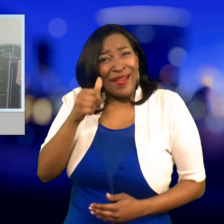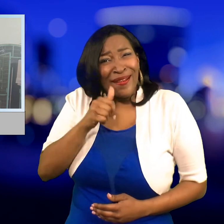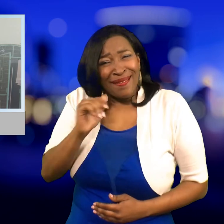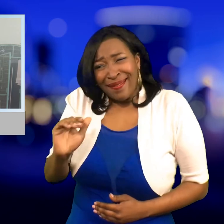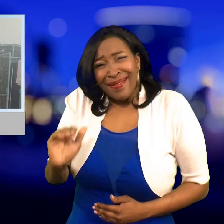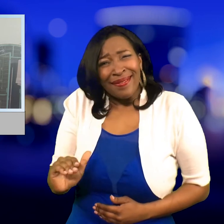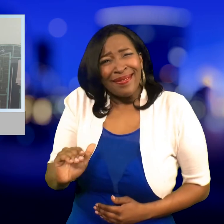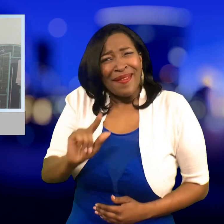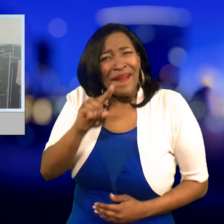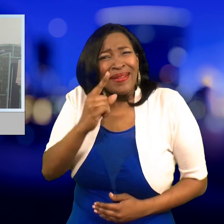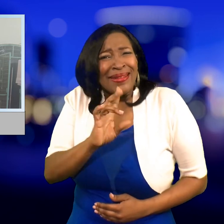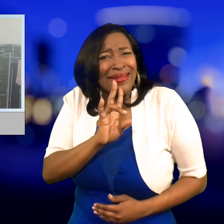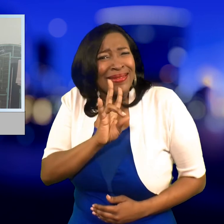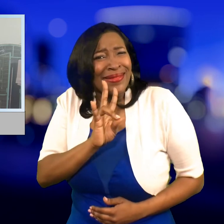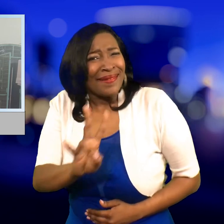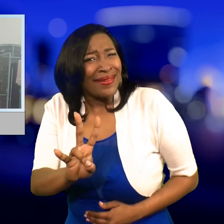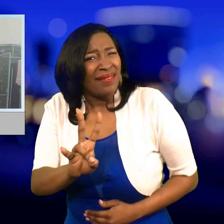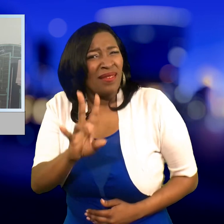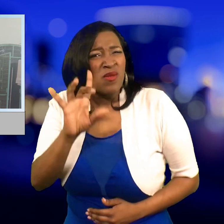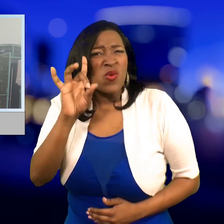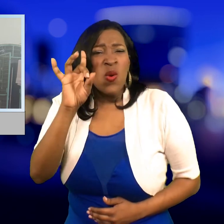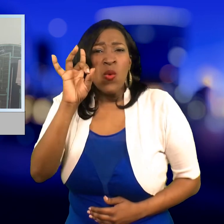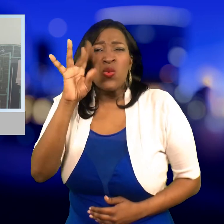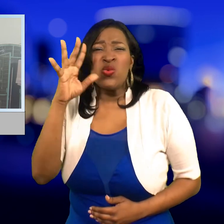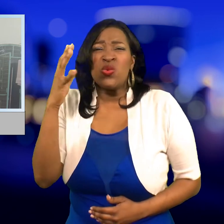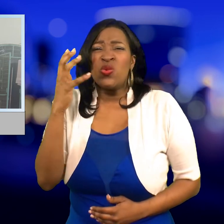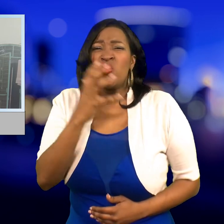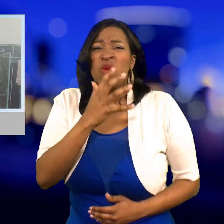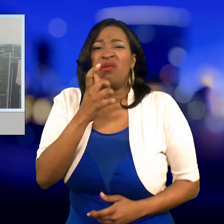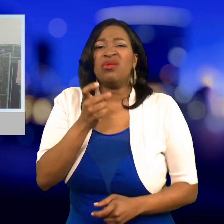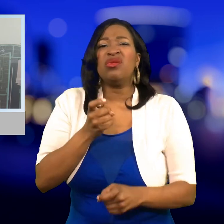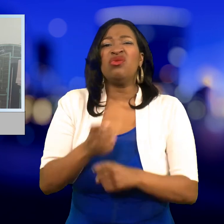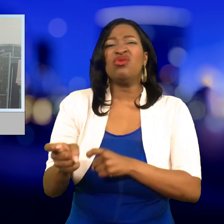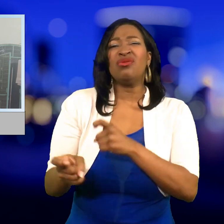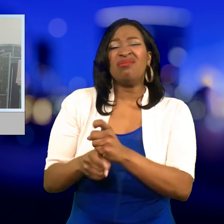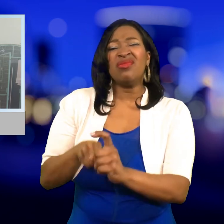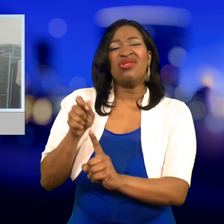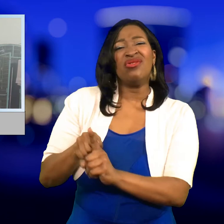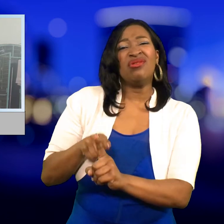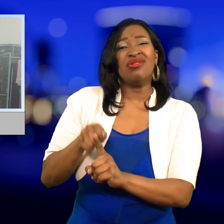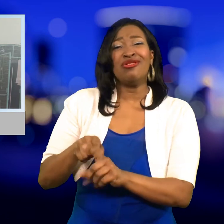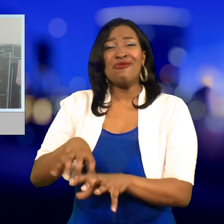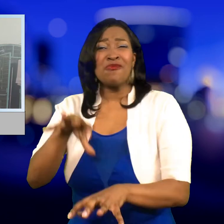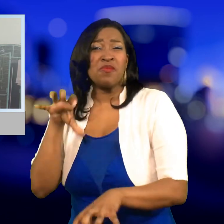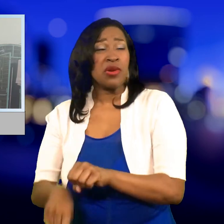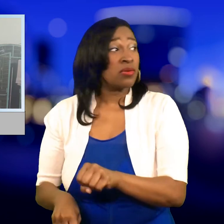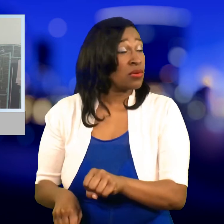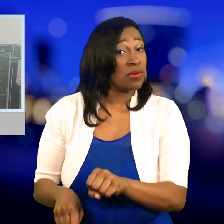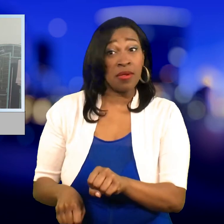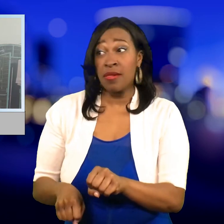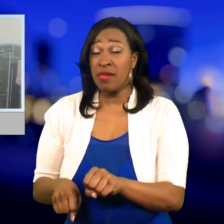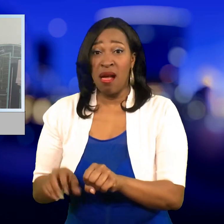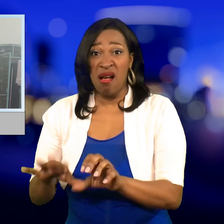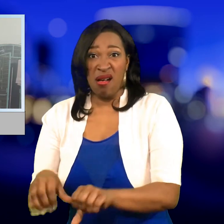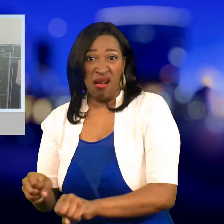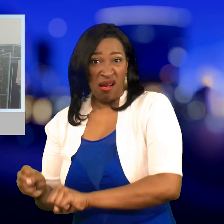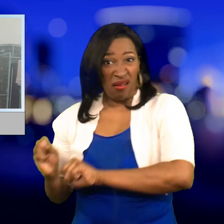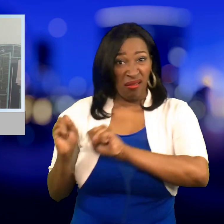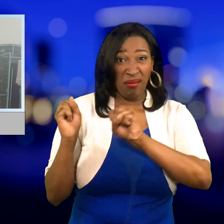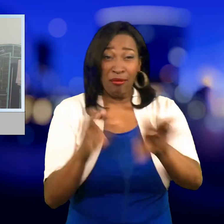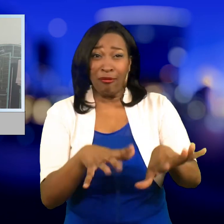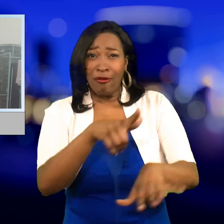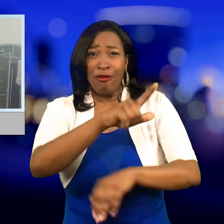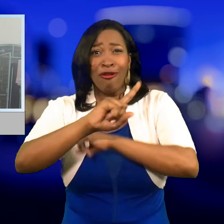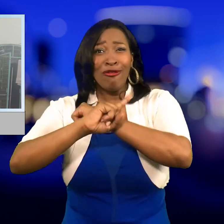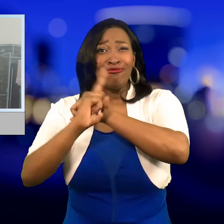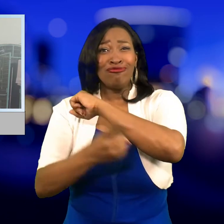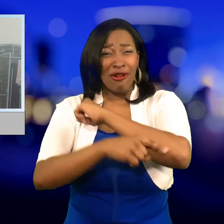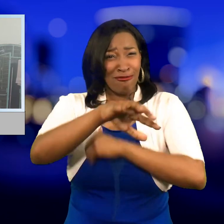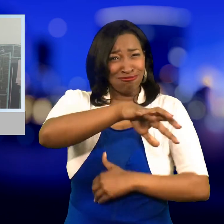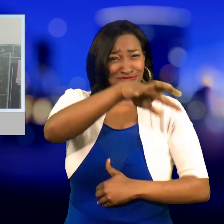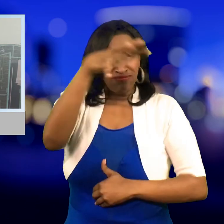Zainab is a seven-year-old who was tortured, strangled, raped and thrown into a pile of